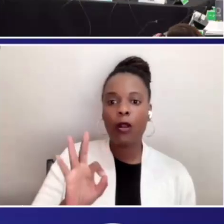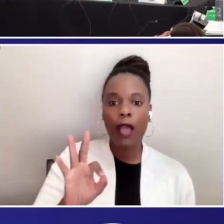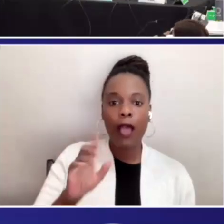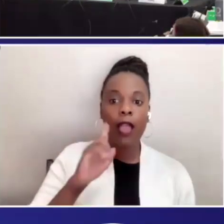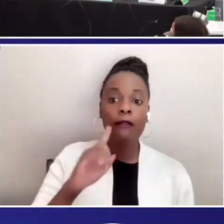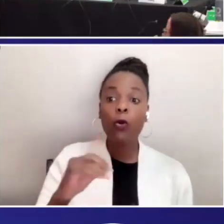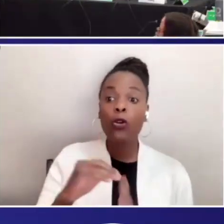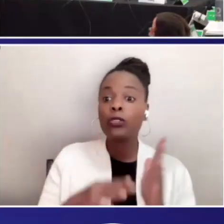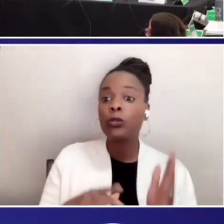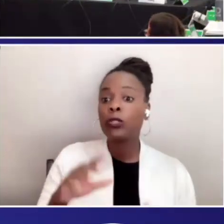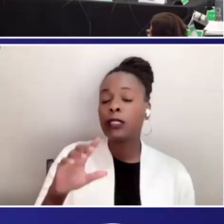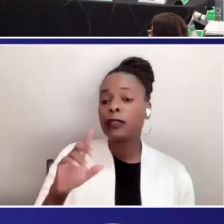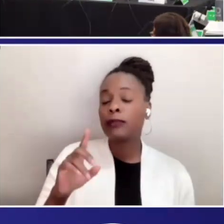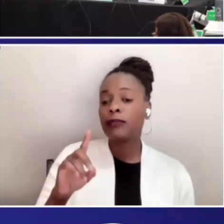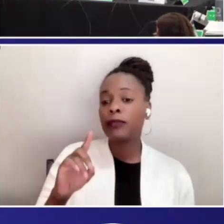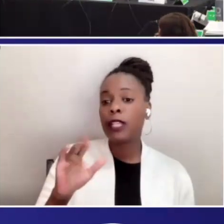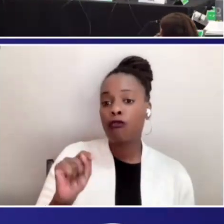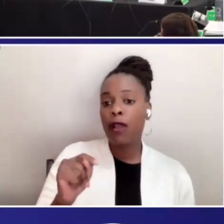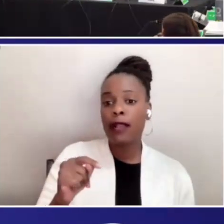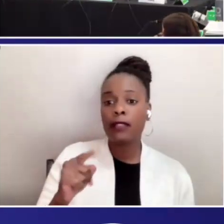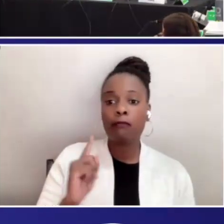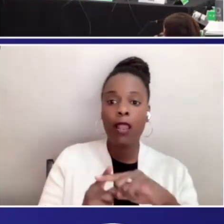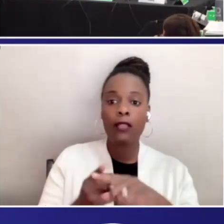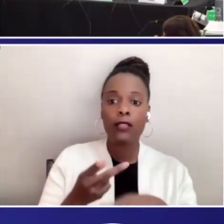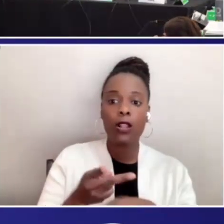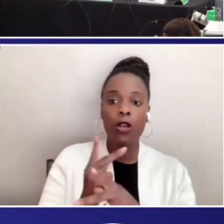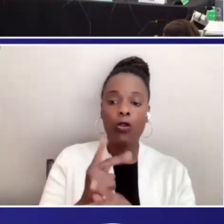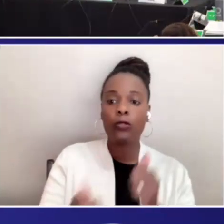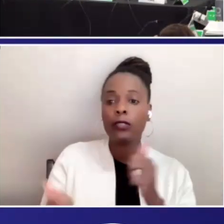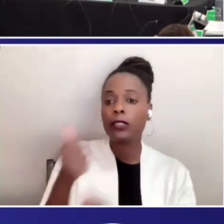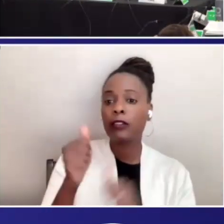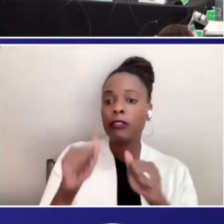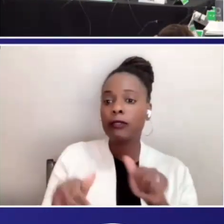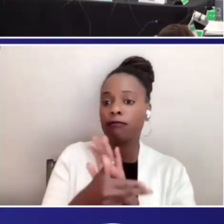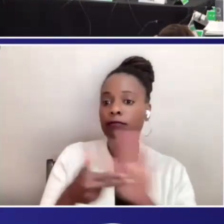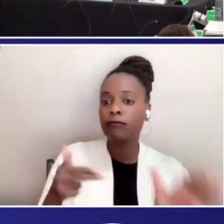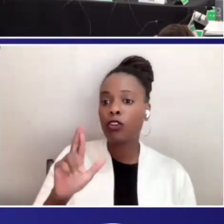designate the Repayment Assistance Plan or the Income Based Repayment Plan for the